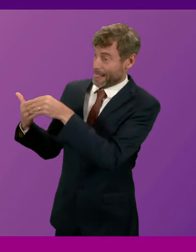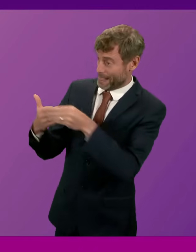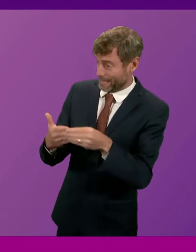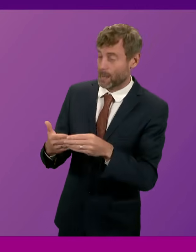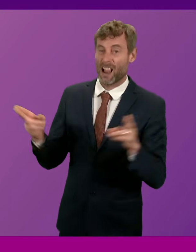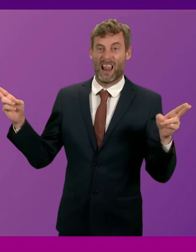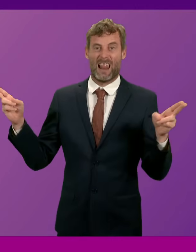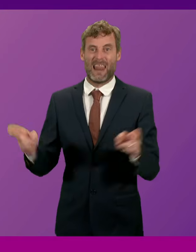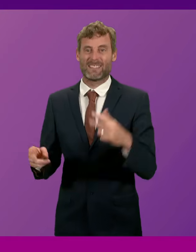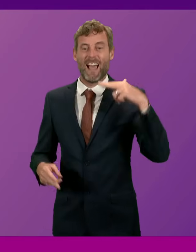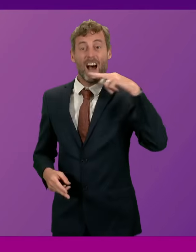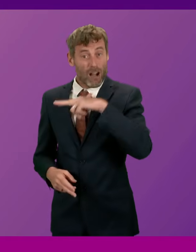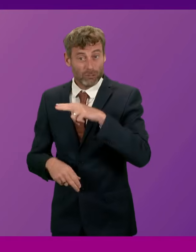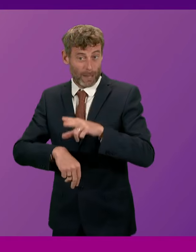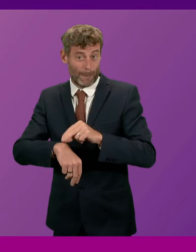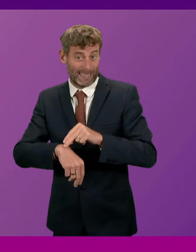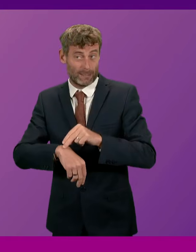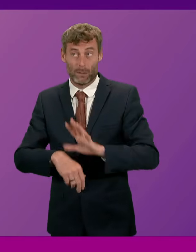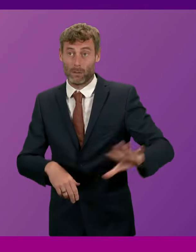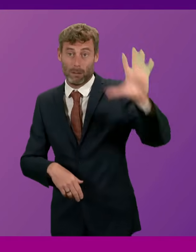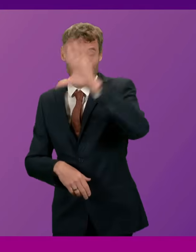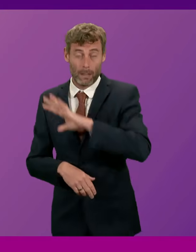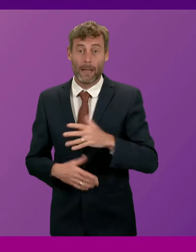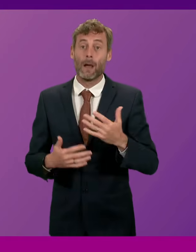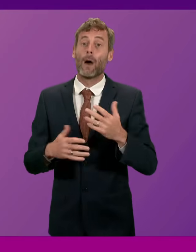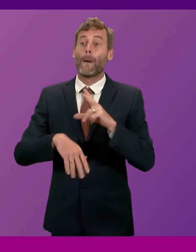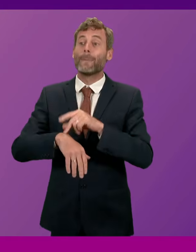streets and police station after police station has been closed. The bill for